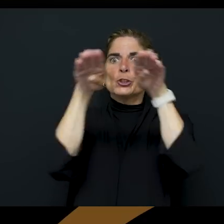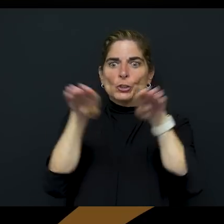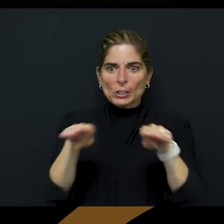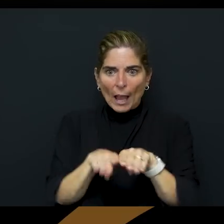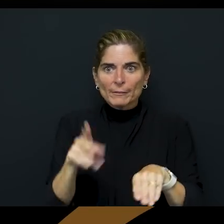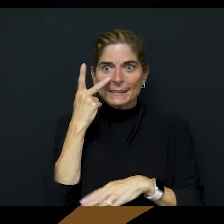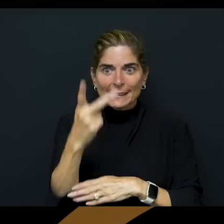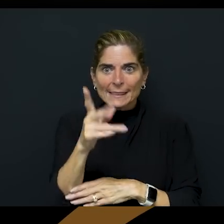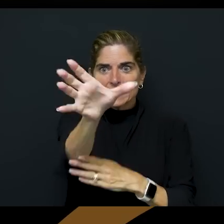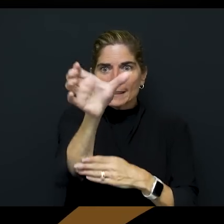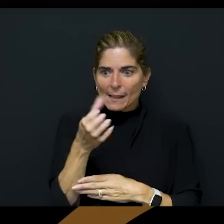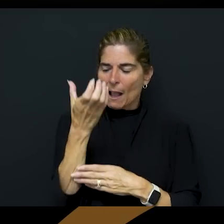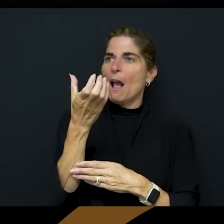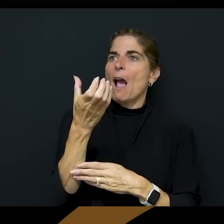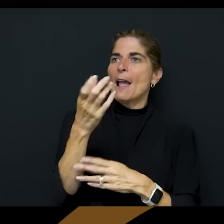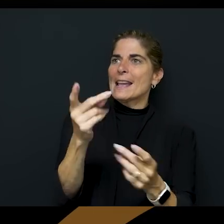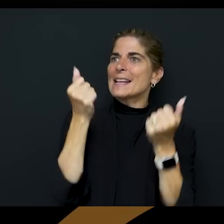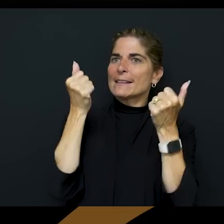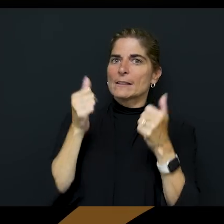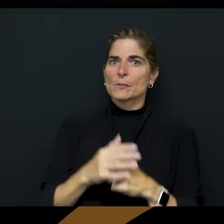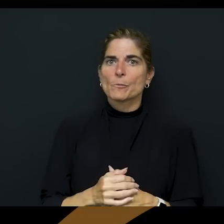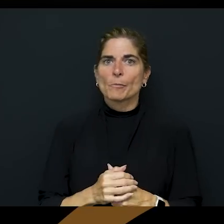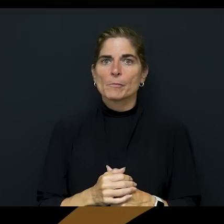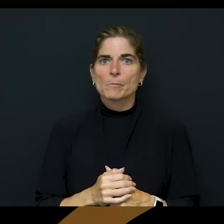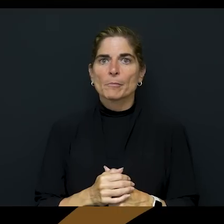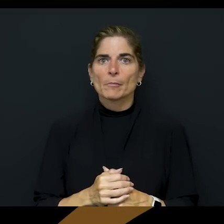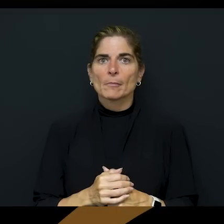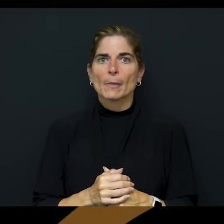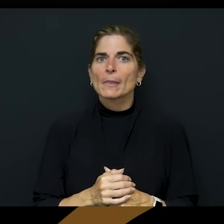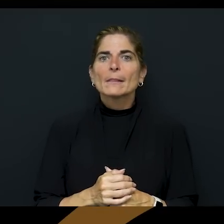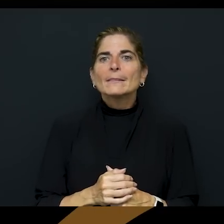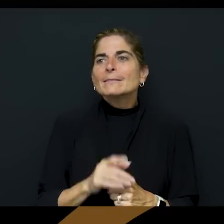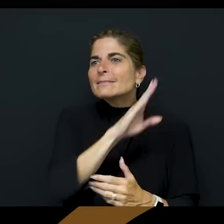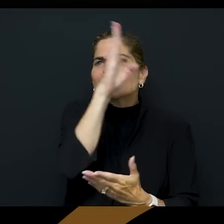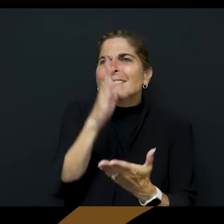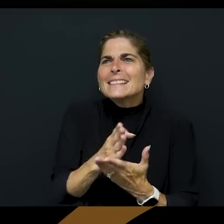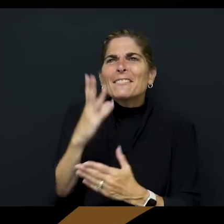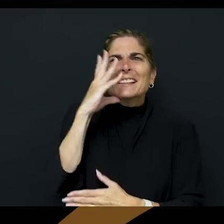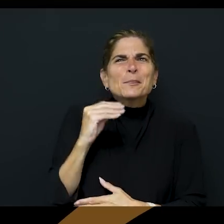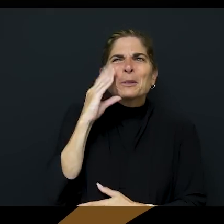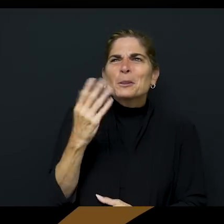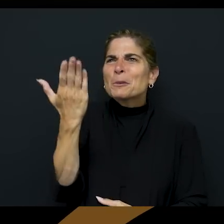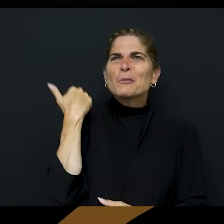It's really instant. Pantene Pro-V Miracles Intense Rescue Mask. That's something that we've never, ever been able to do before.